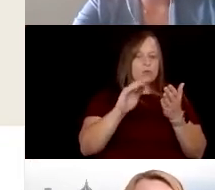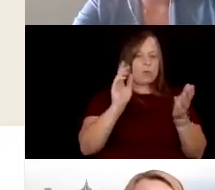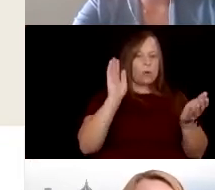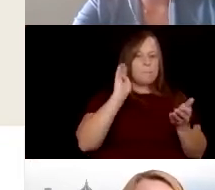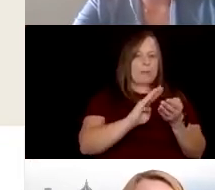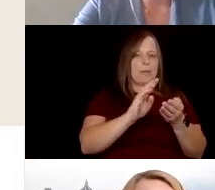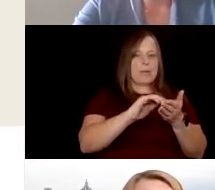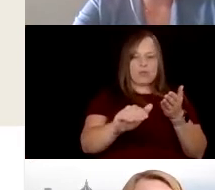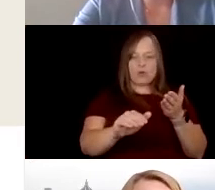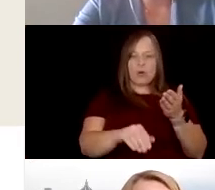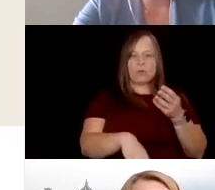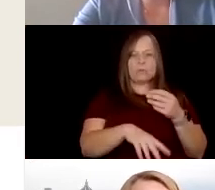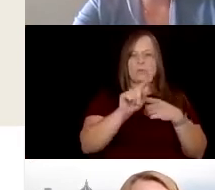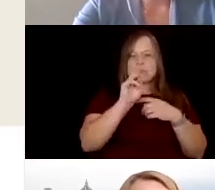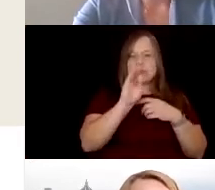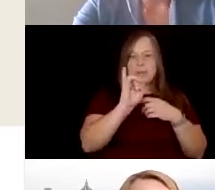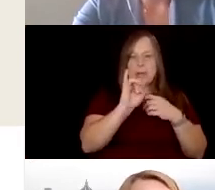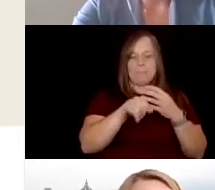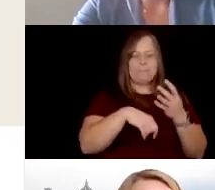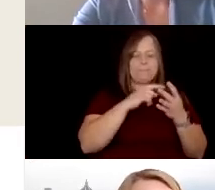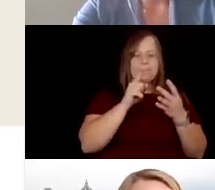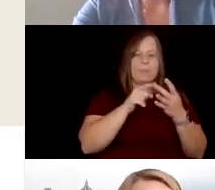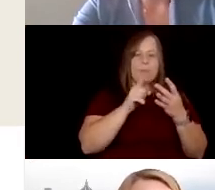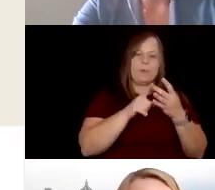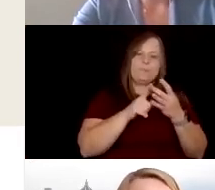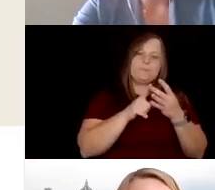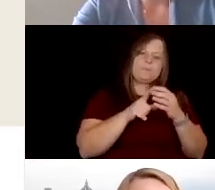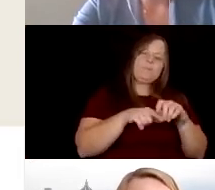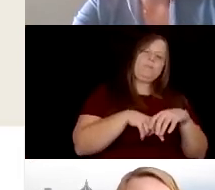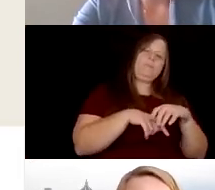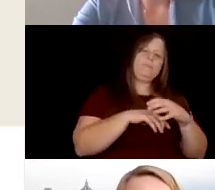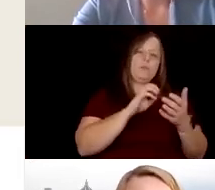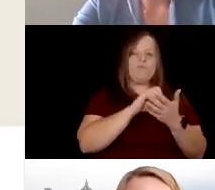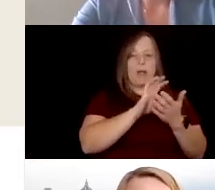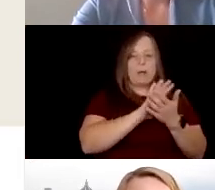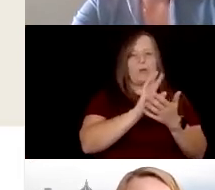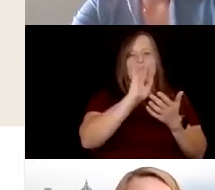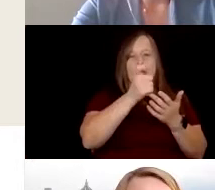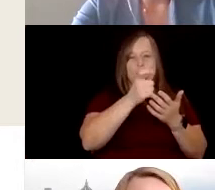So that's if you have a TBI, in this case. So for that, you would need medical records, you would need a diagnosis.